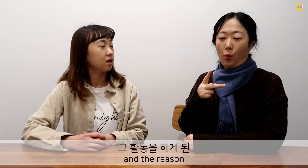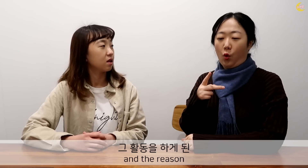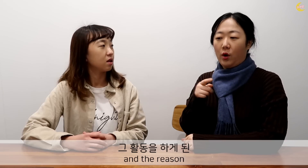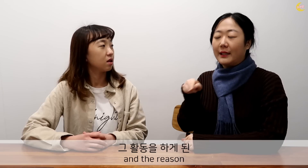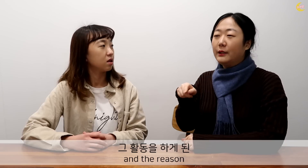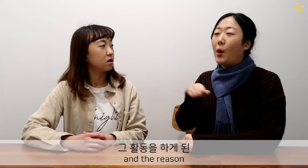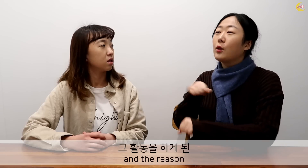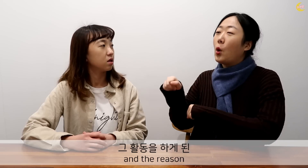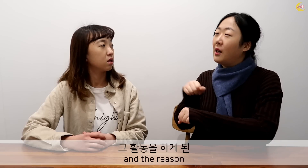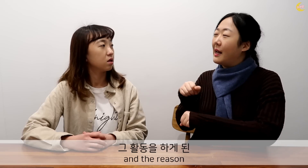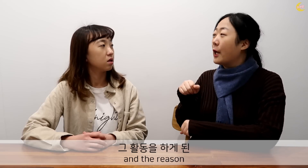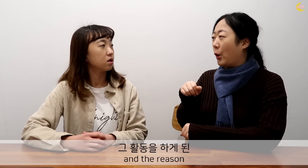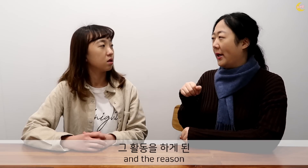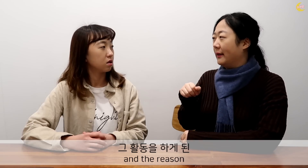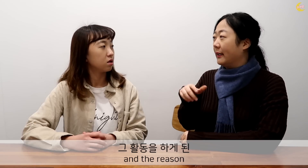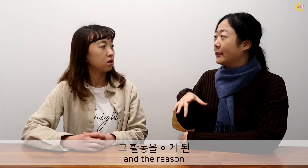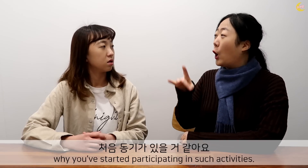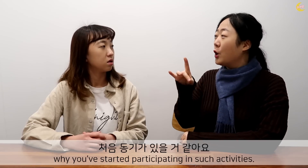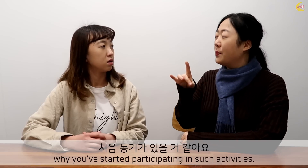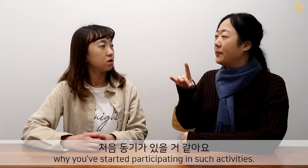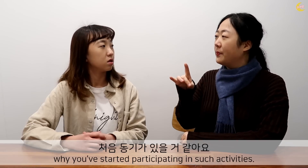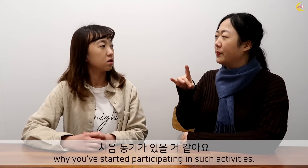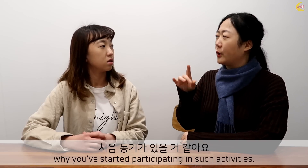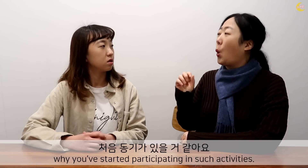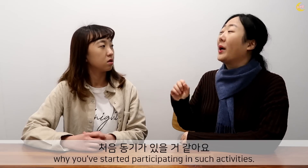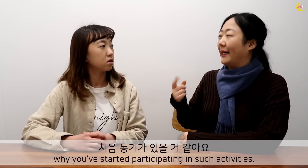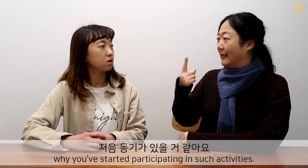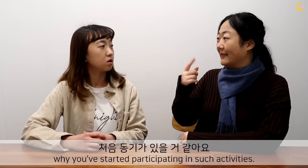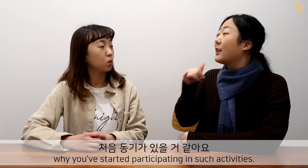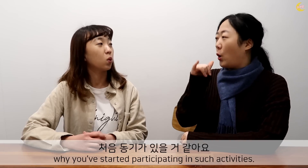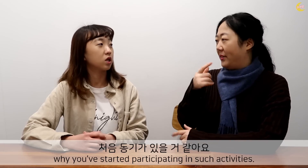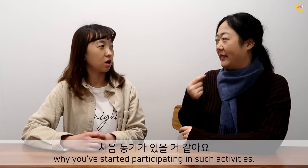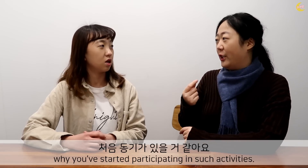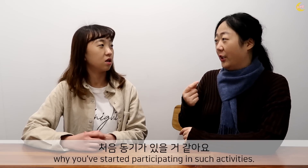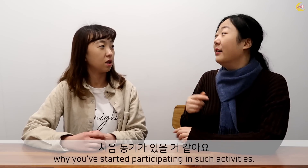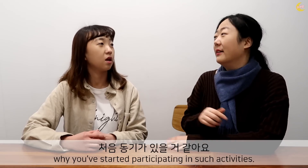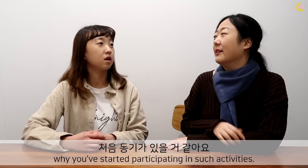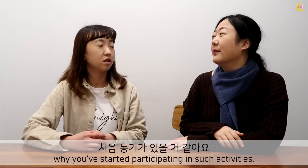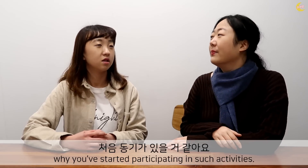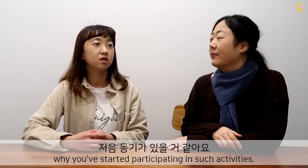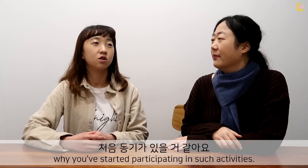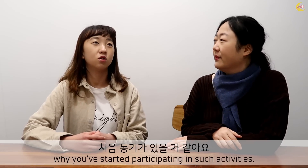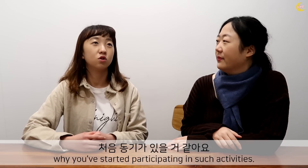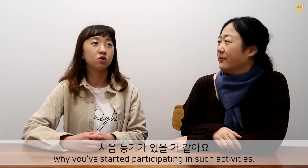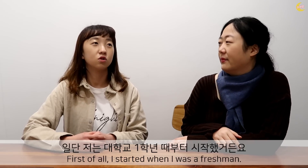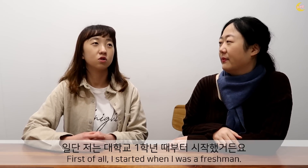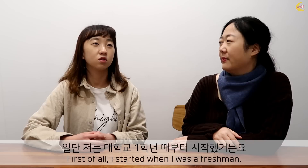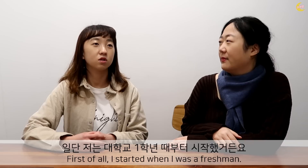and the reason why you’ve started participating in such activities.